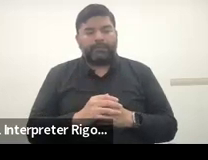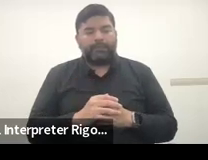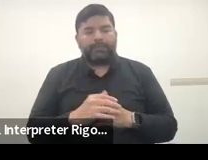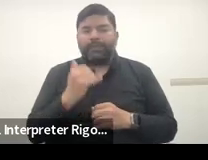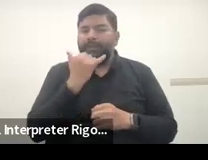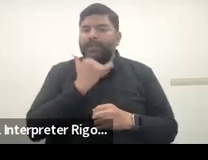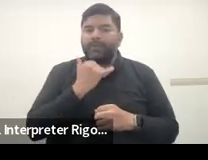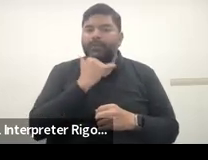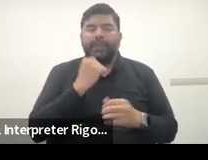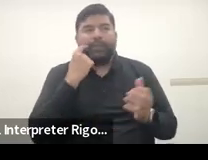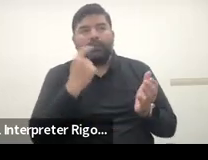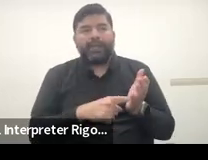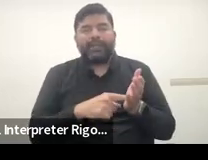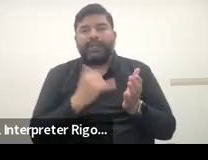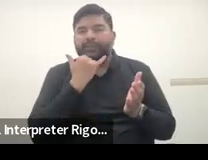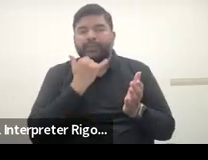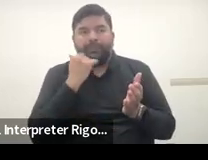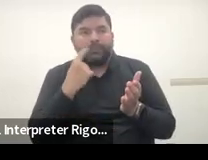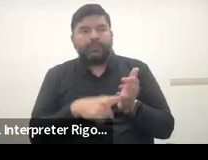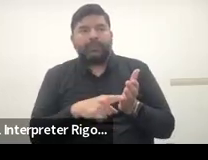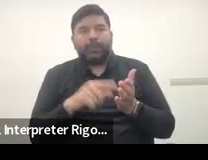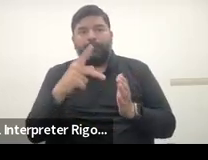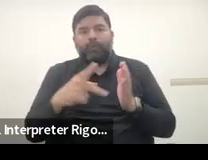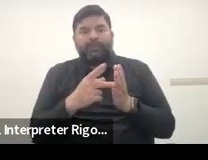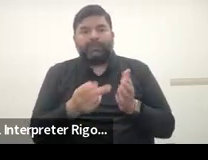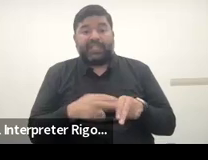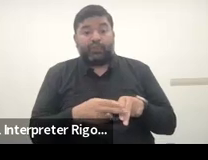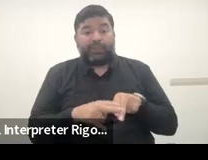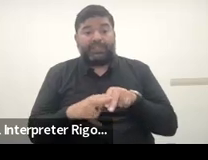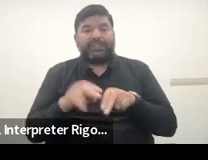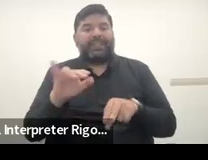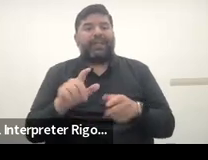recognized phonemes increases, that is, the mutation level increases,